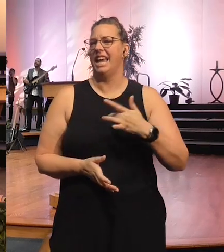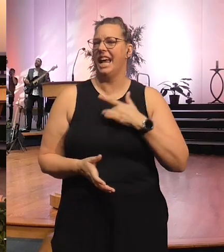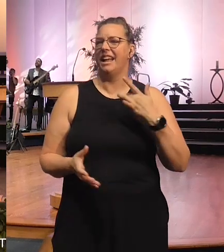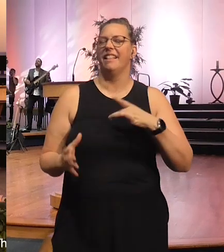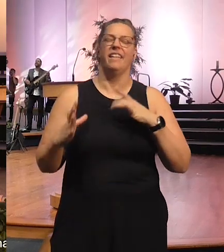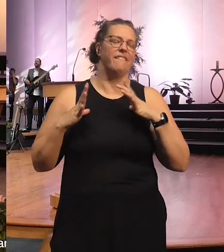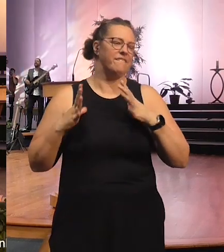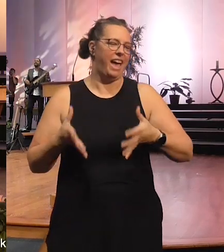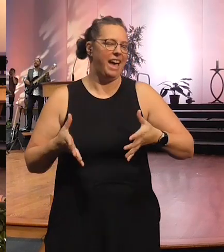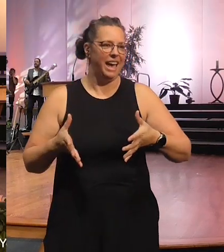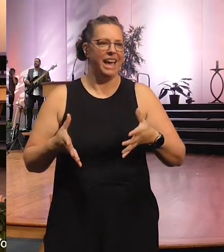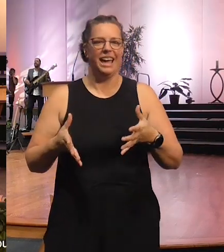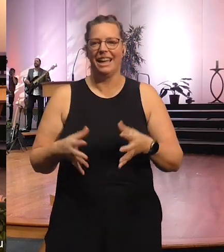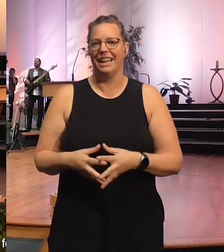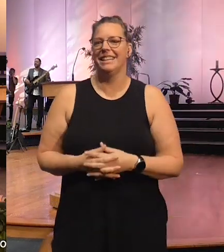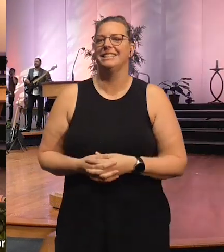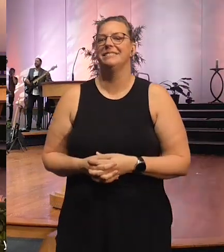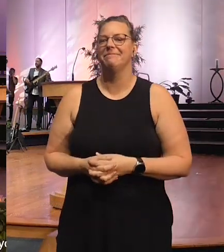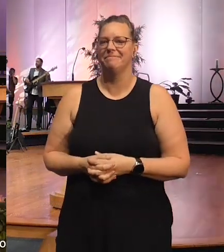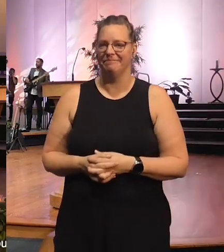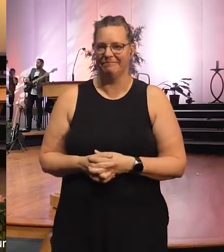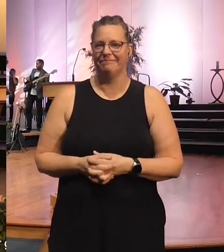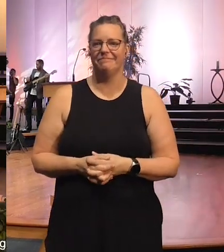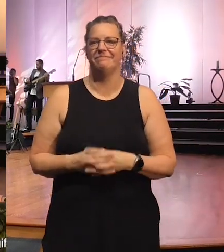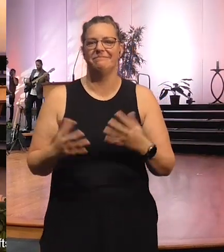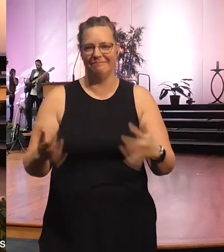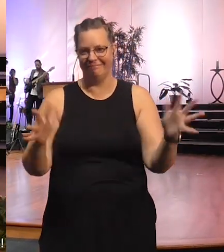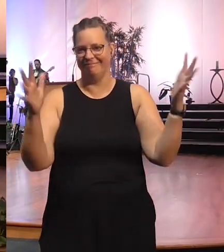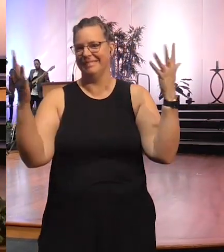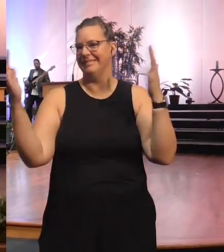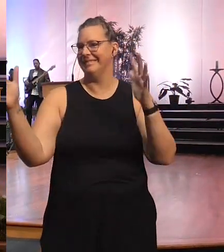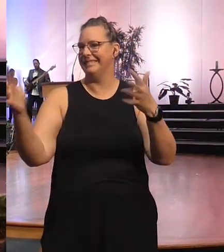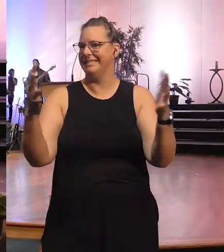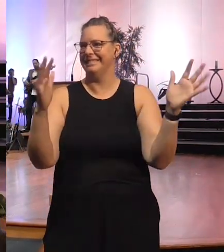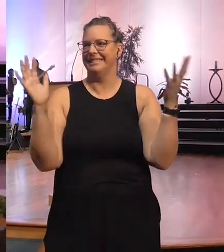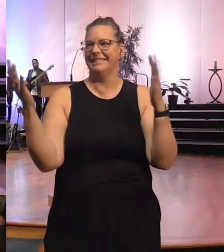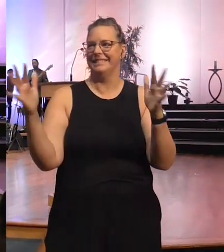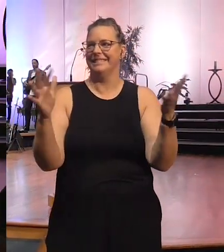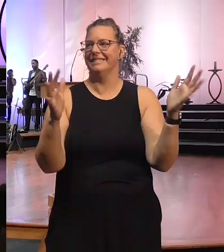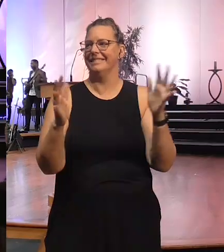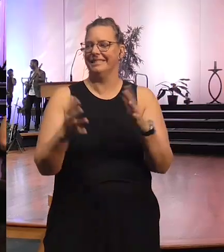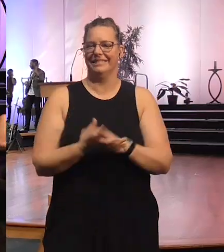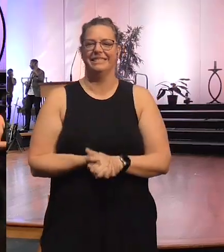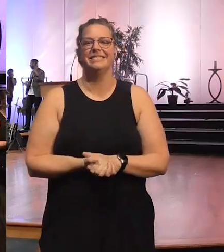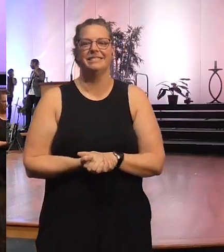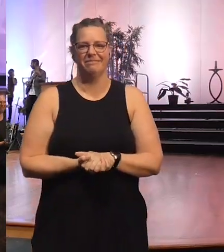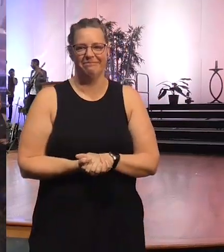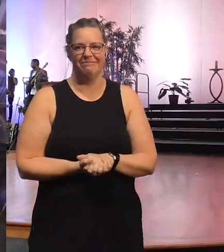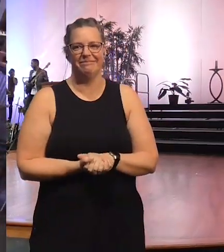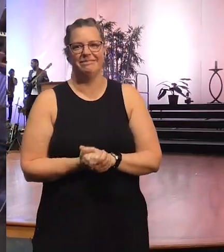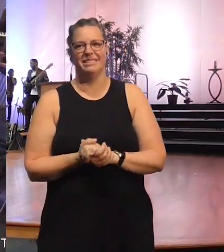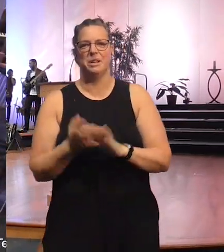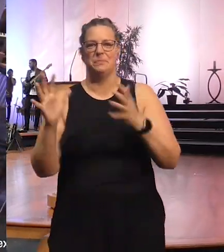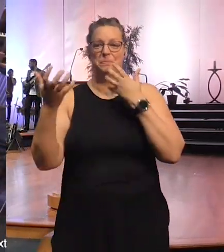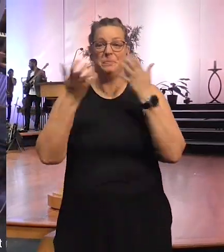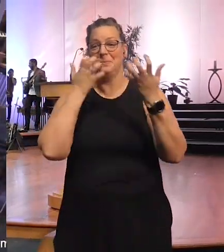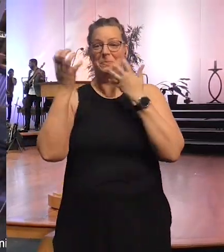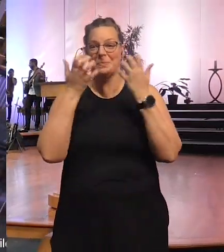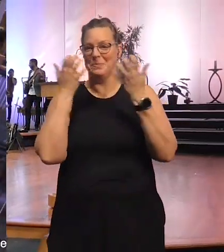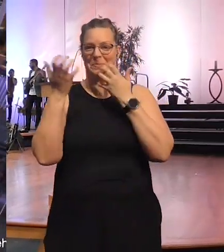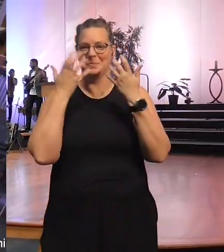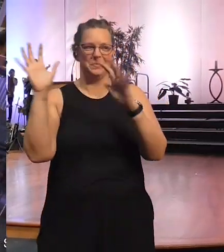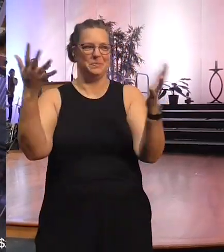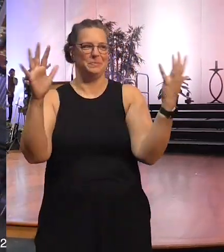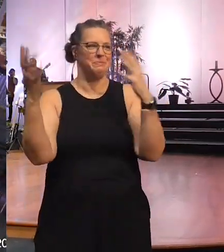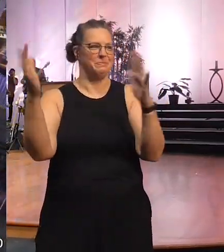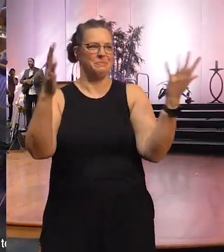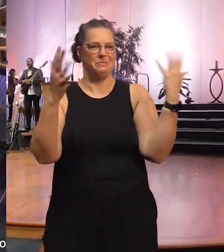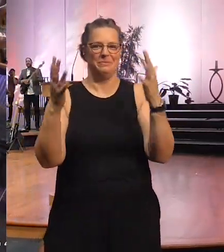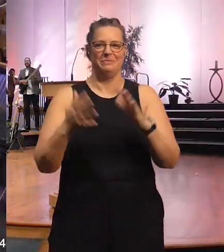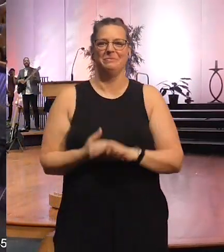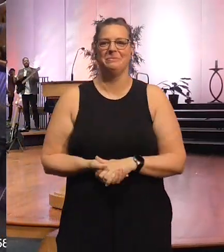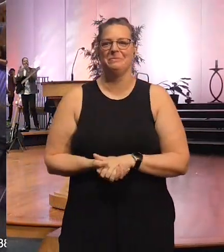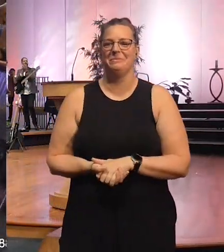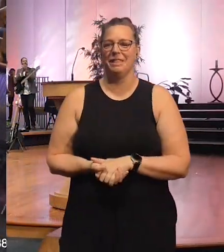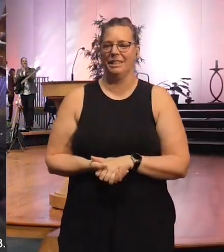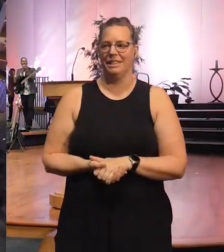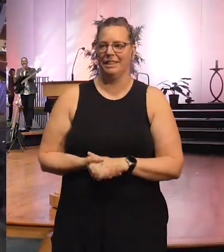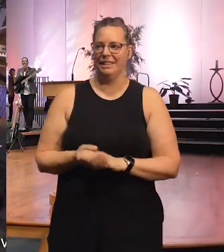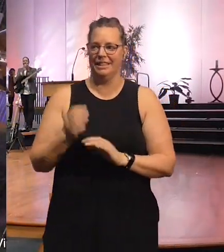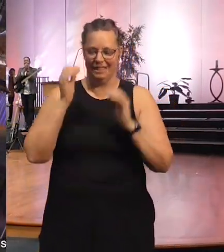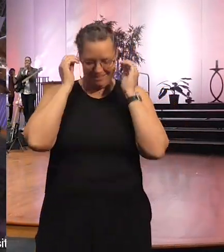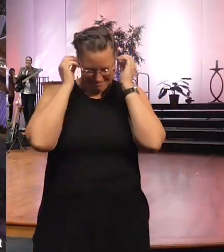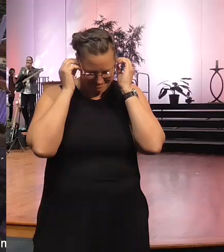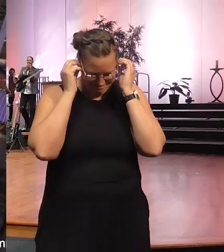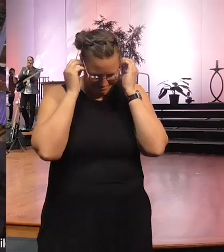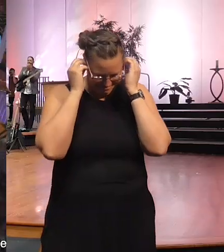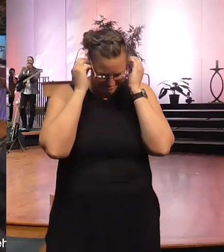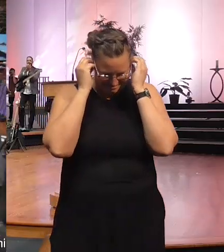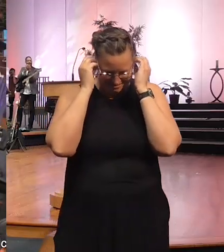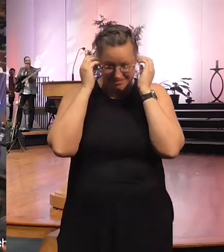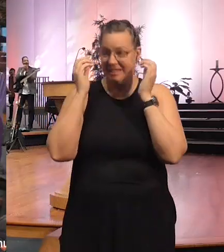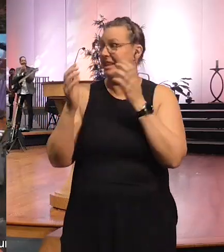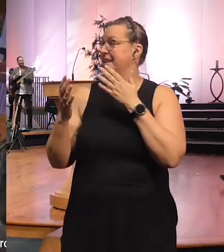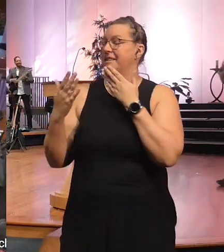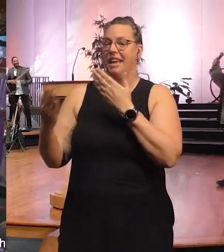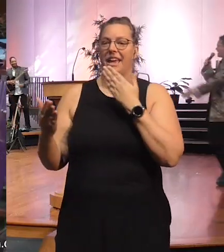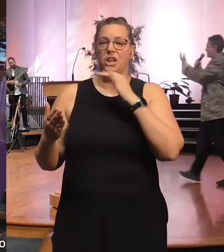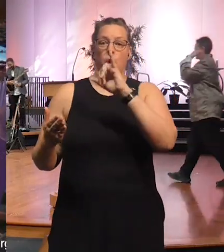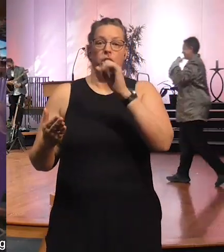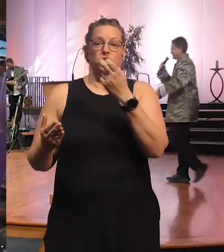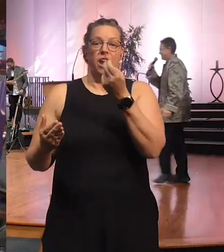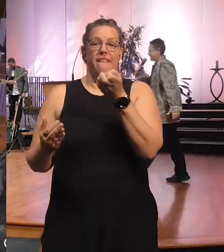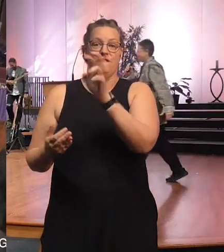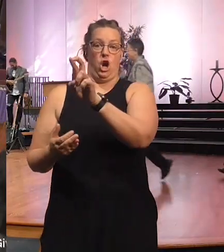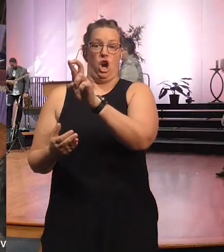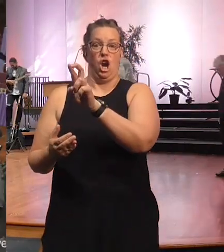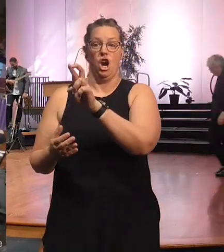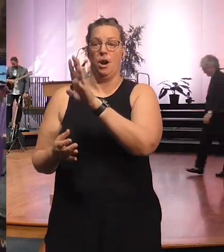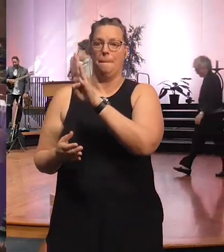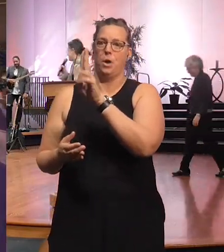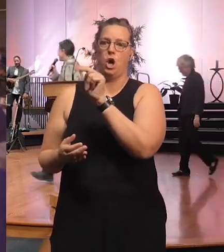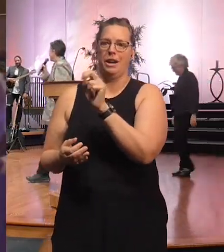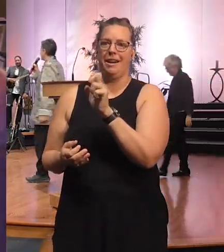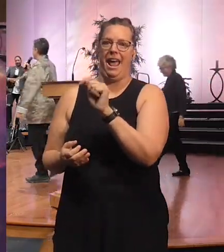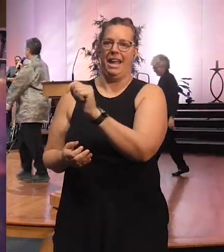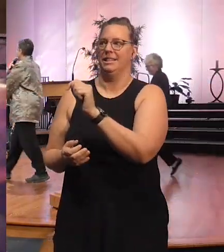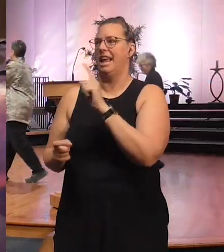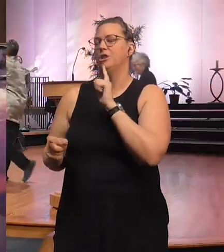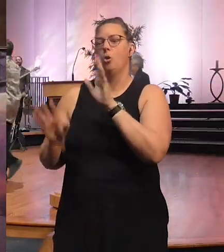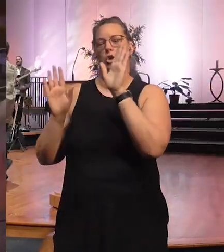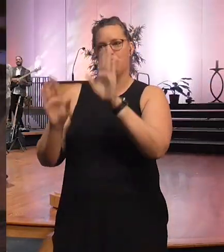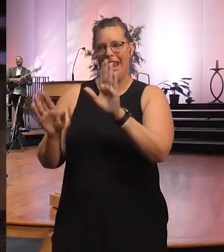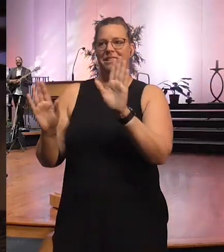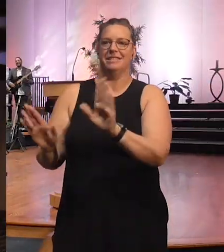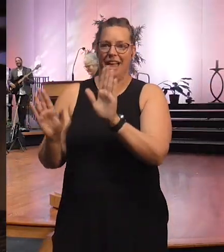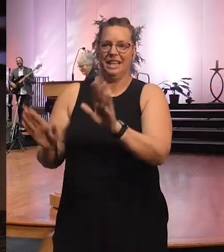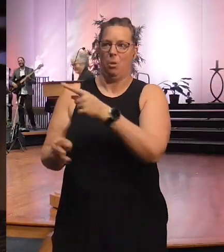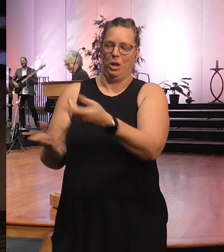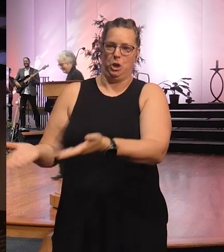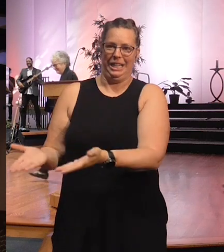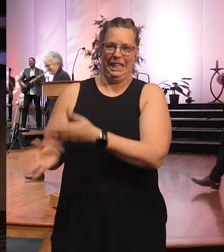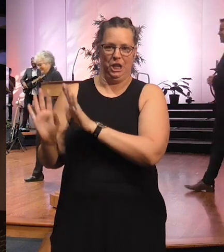fine thank you Jennifer Bernett it is always a great Sunday when you are here thank